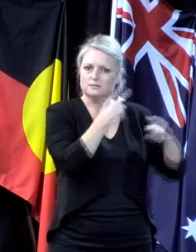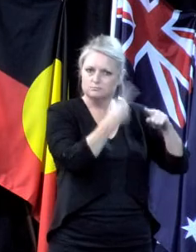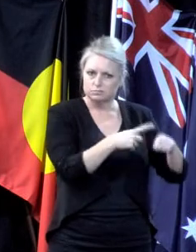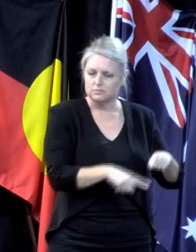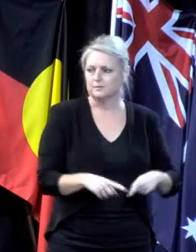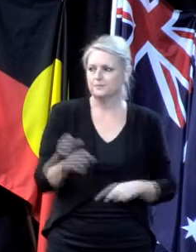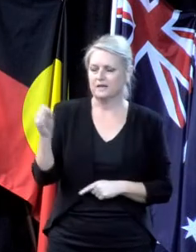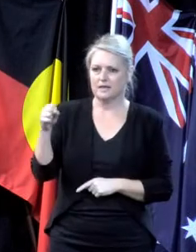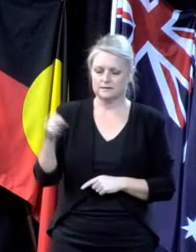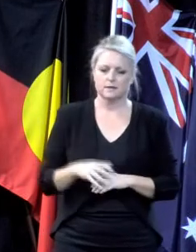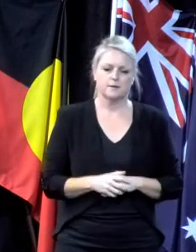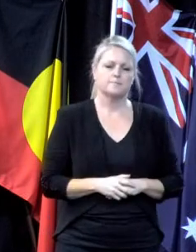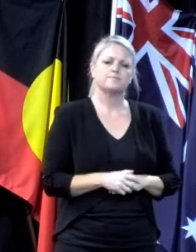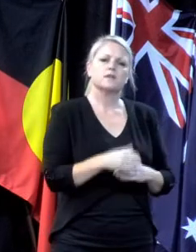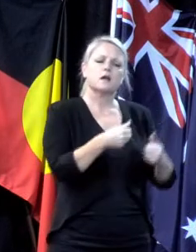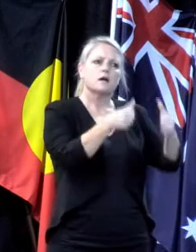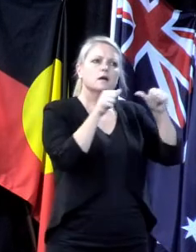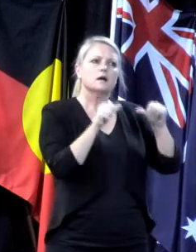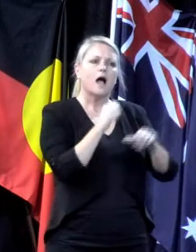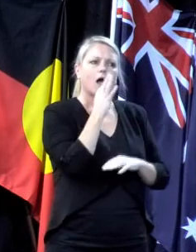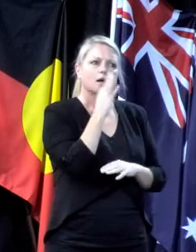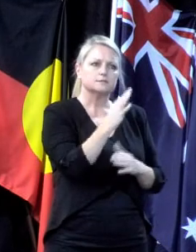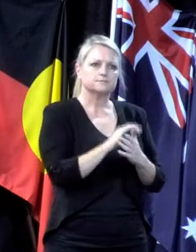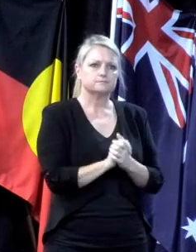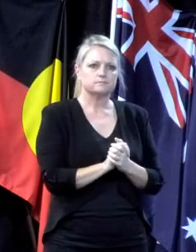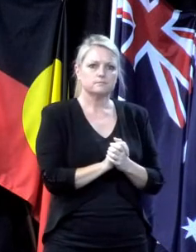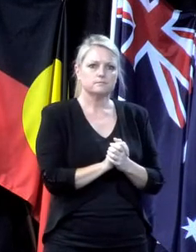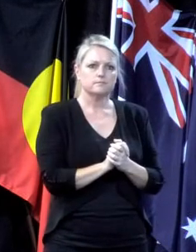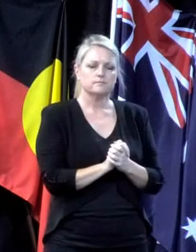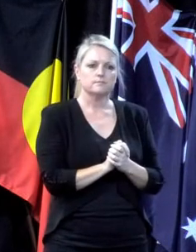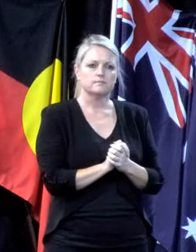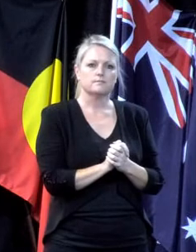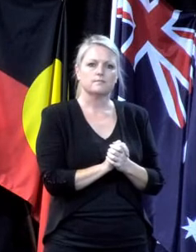you note one of the requirements is that the data gathering process